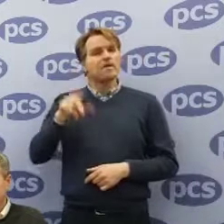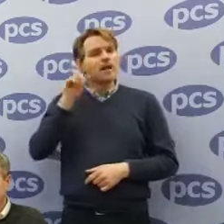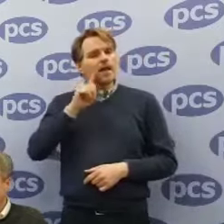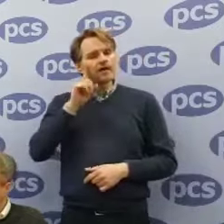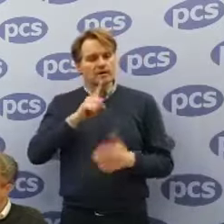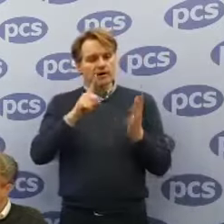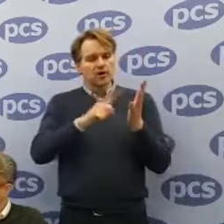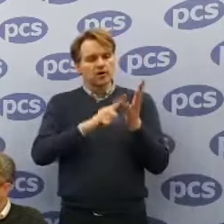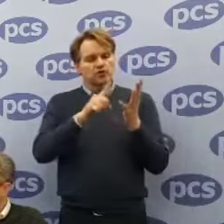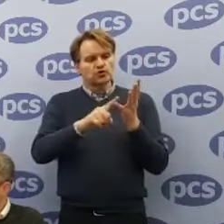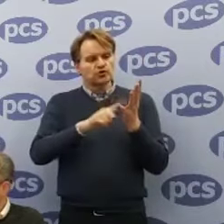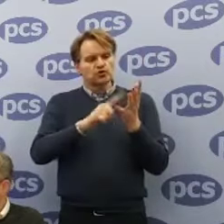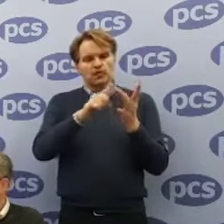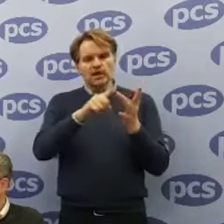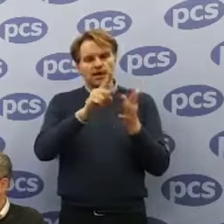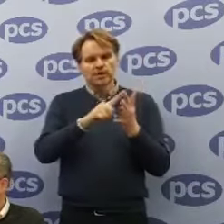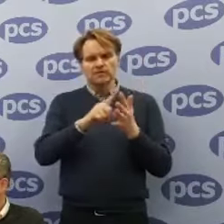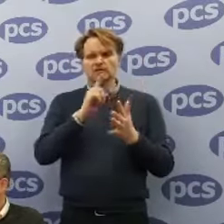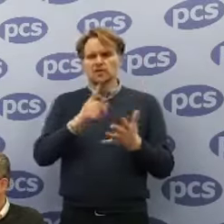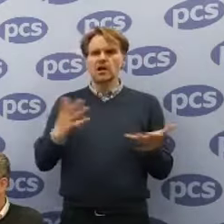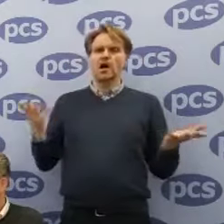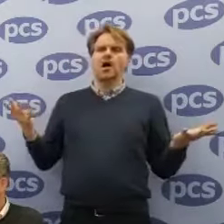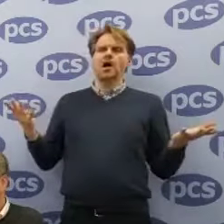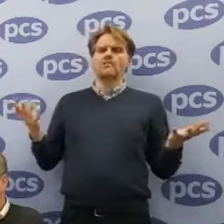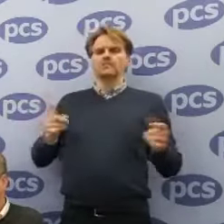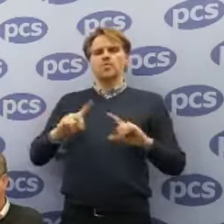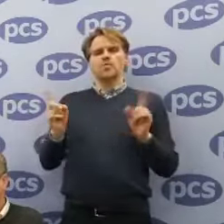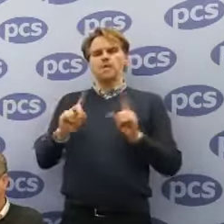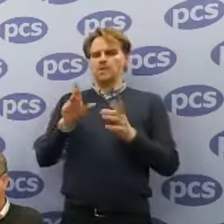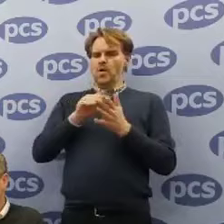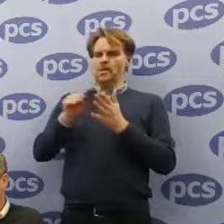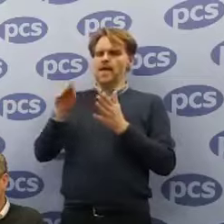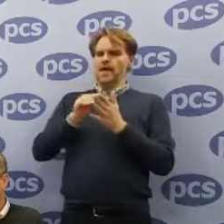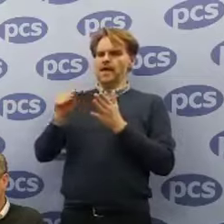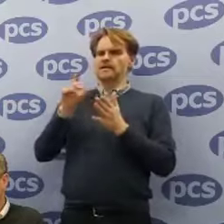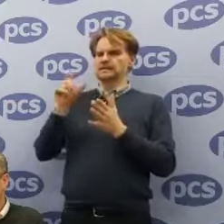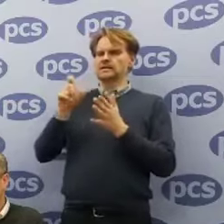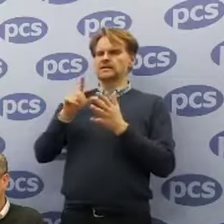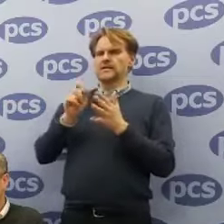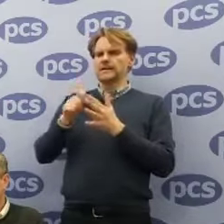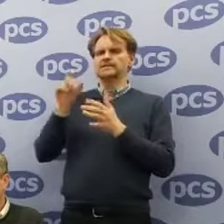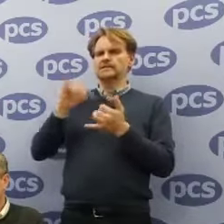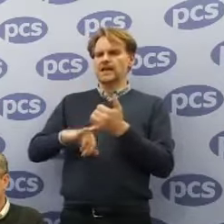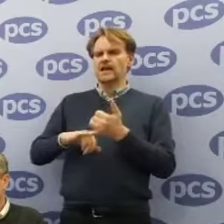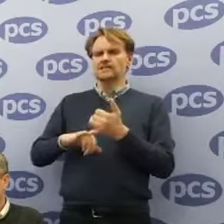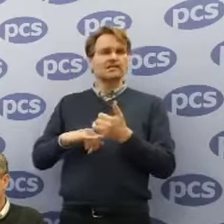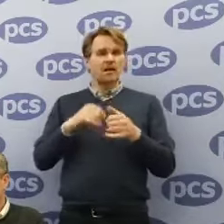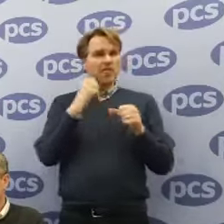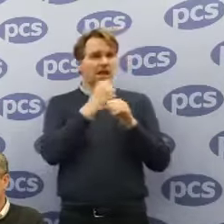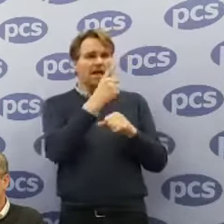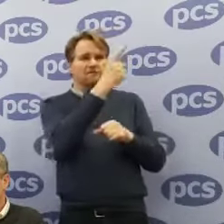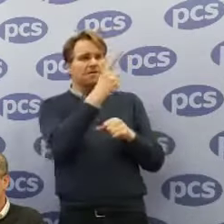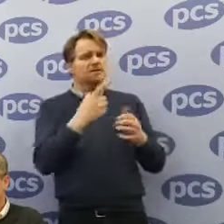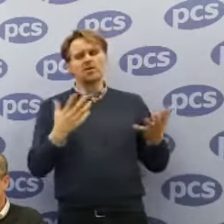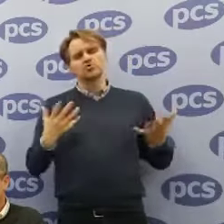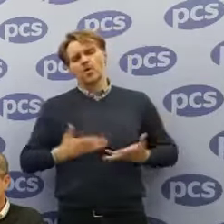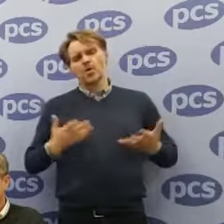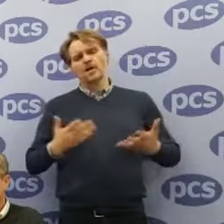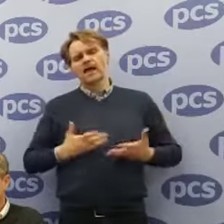to be honest I'm beginning to wonder why I'm paying for PCS, the government just don't care, there's too much wrong for them to fix, I've emailed the MP not that